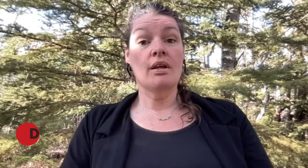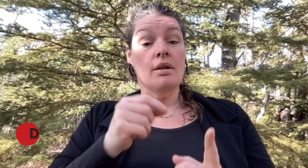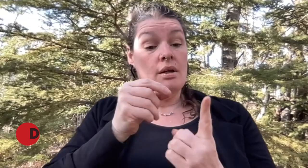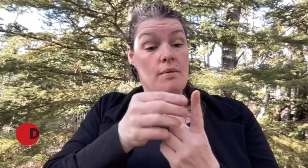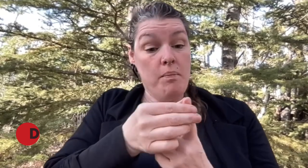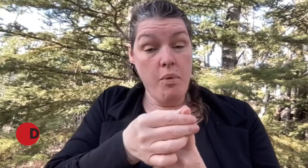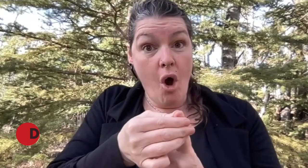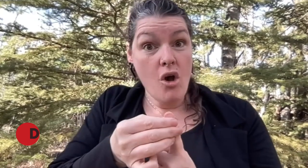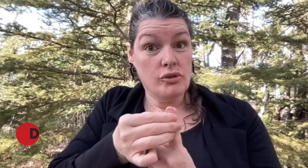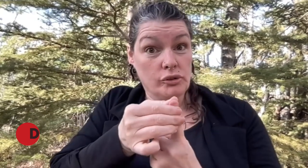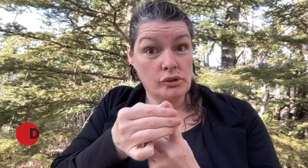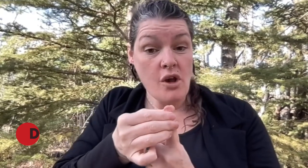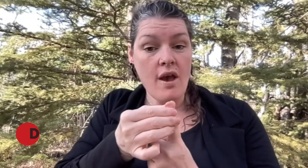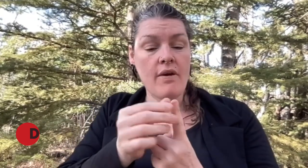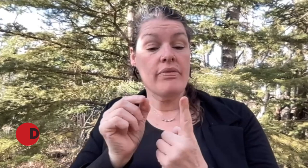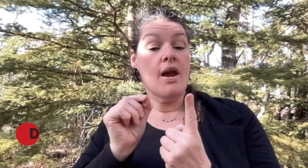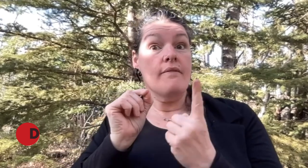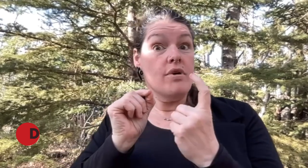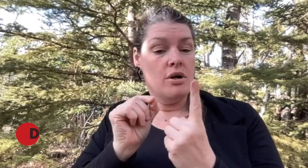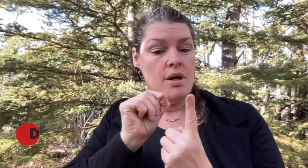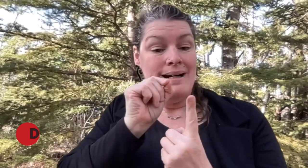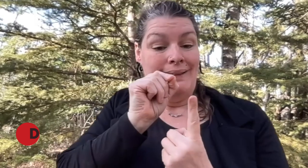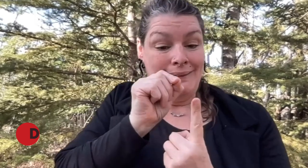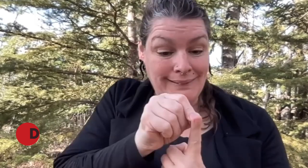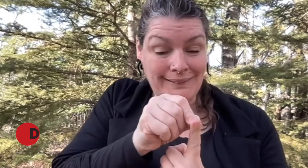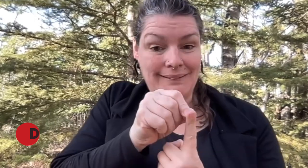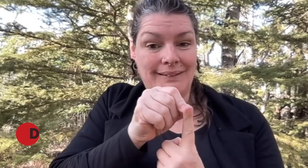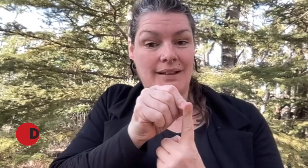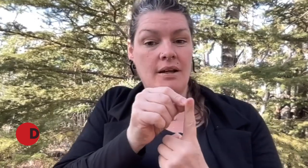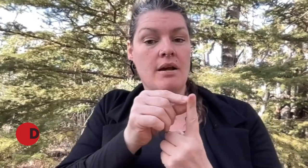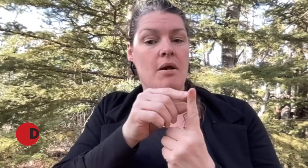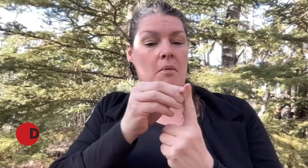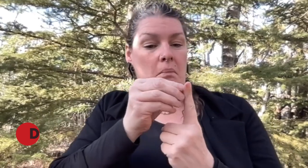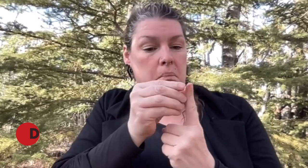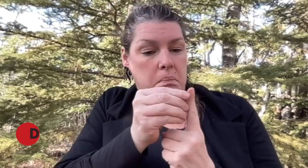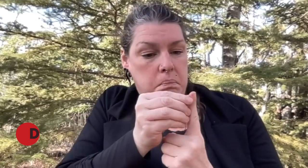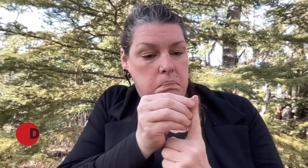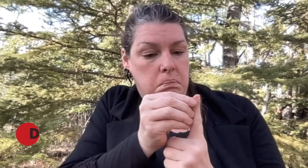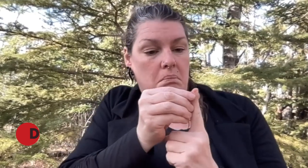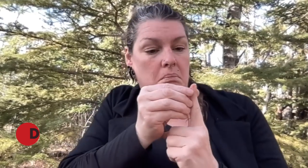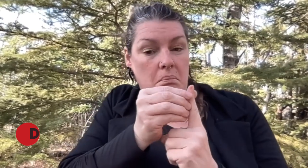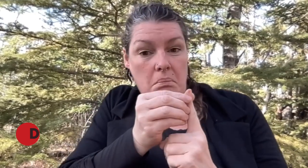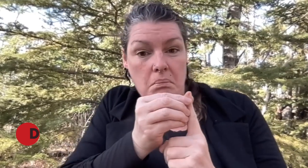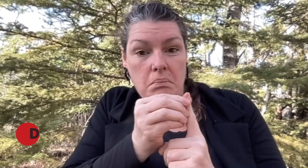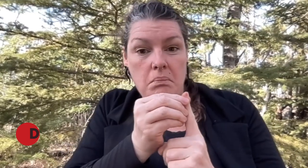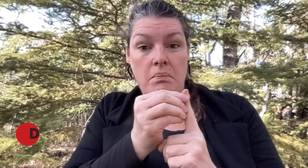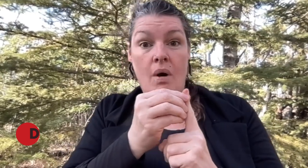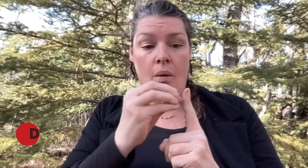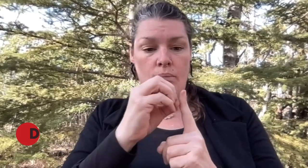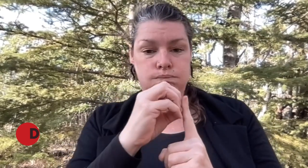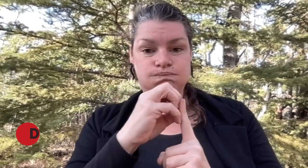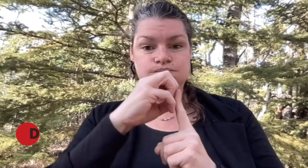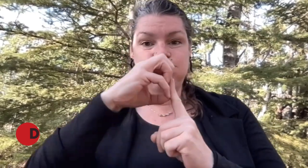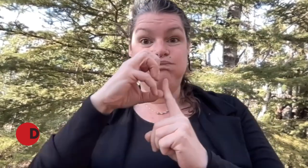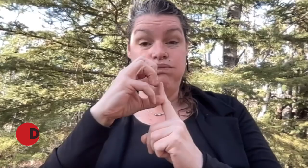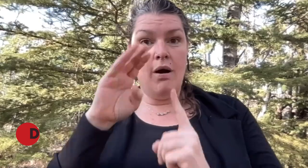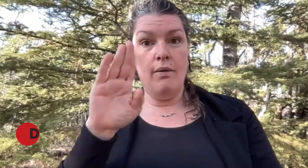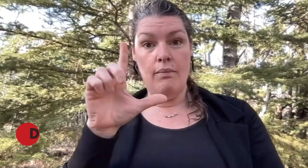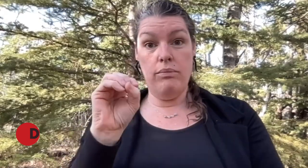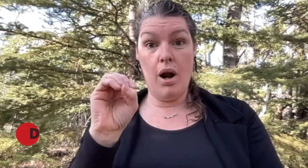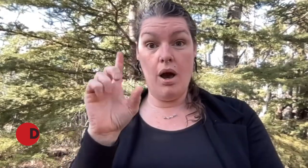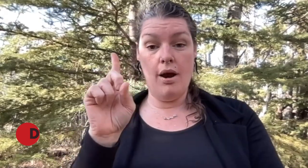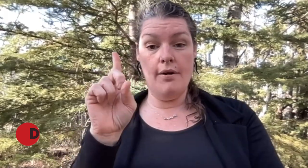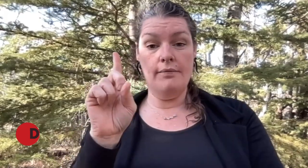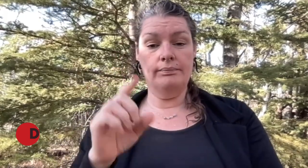Massage your finger then prick your finger to collect blood.